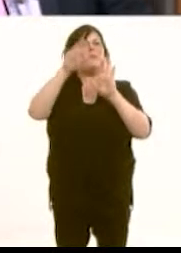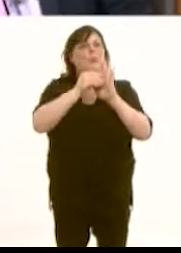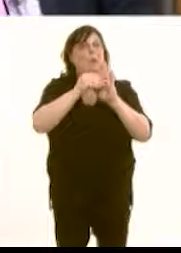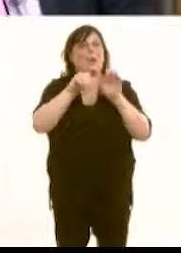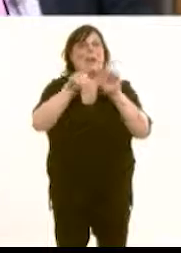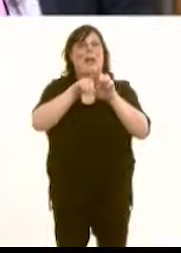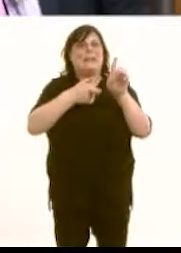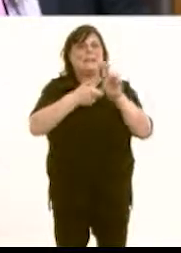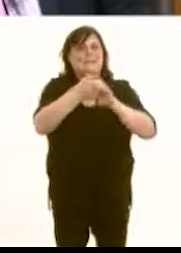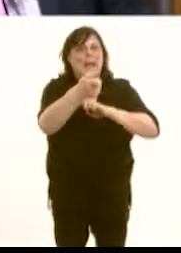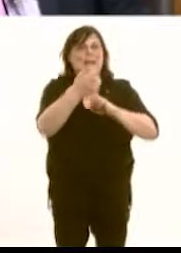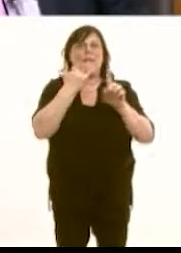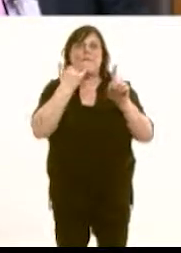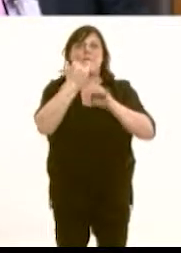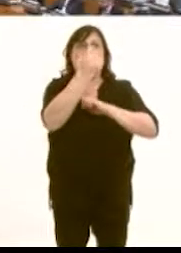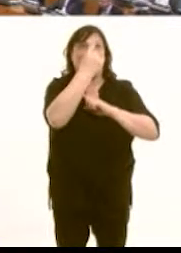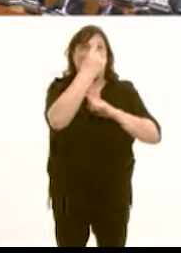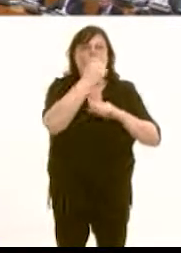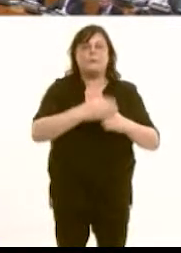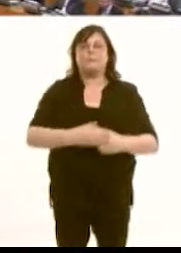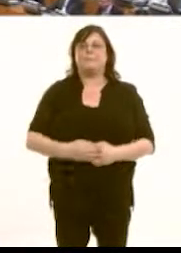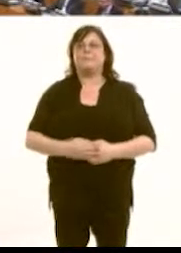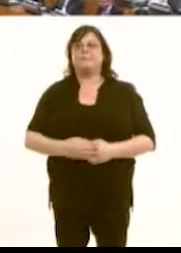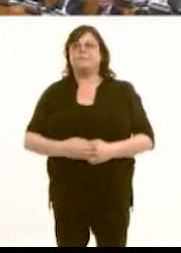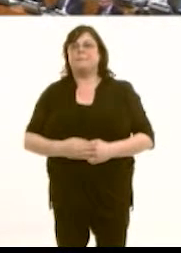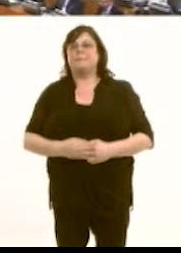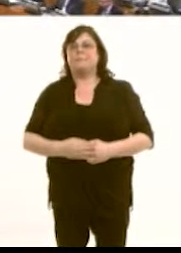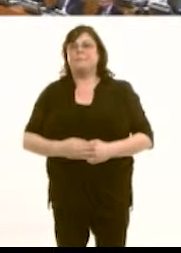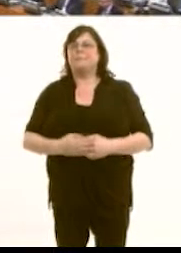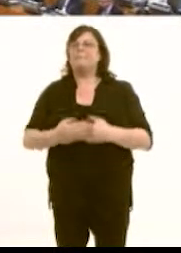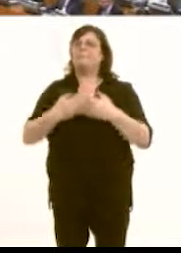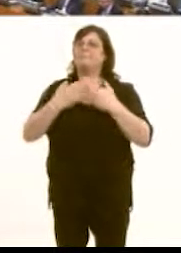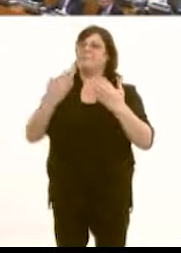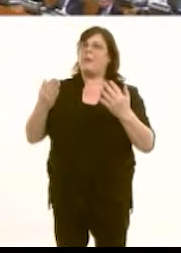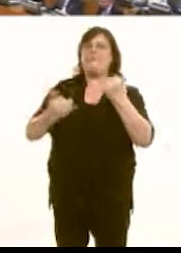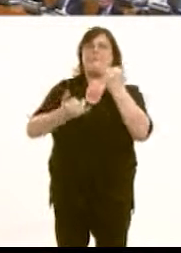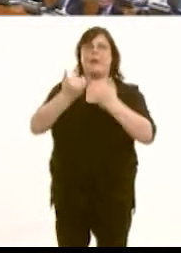Y Llywydd / The Presiding Officer: Finally, Kirsty Williams. Kirsty Williams: First Minister, the mobile infrastructure project was meant to deliver